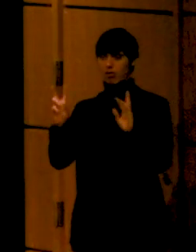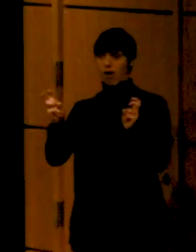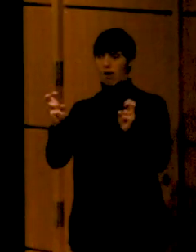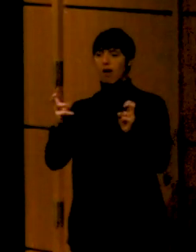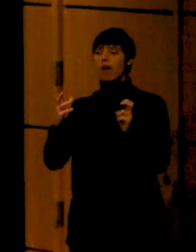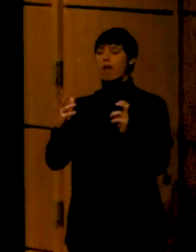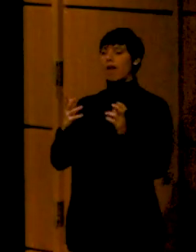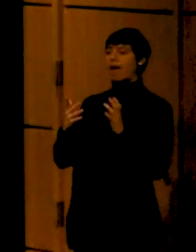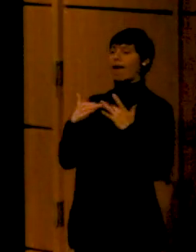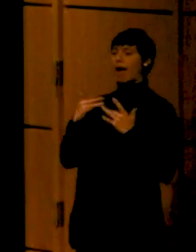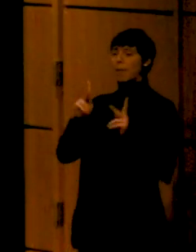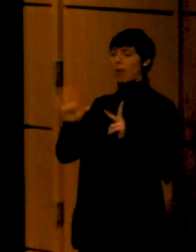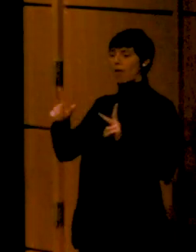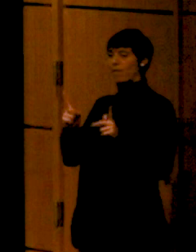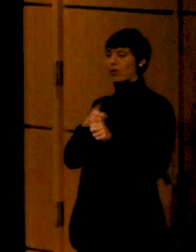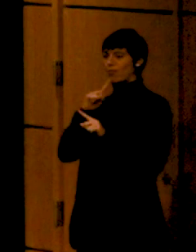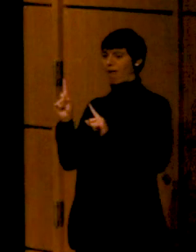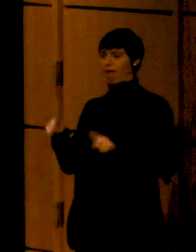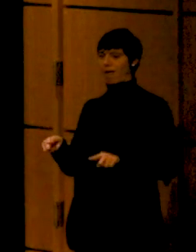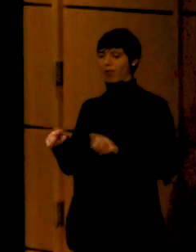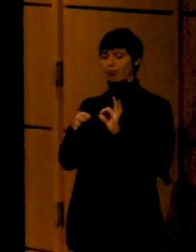And in this case, he calls it the "First Continental Eruption".